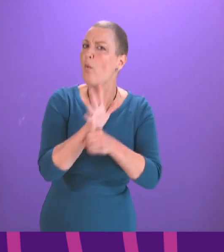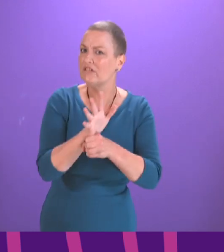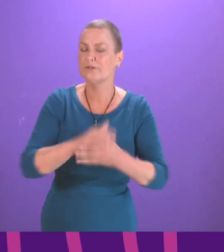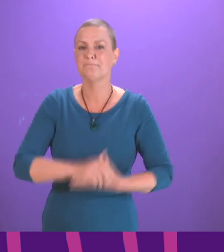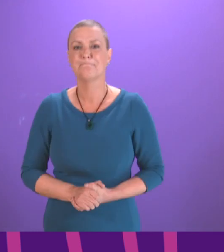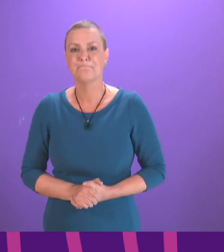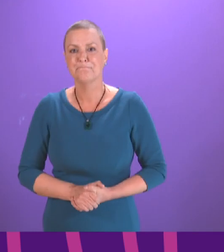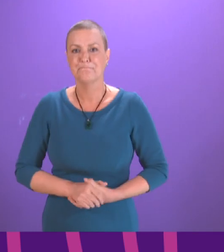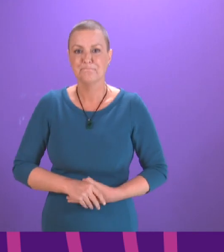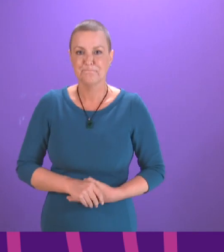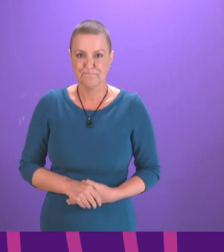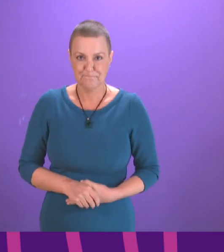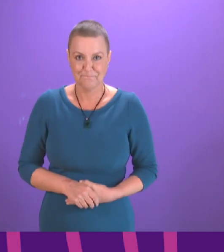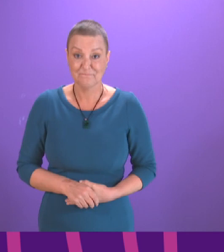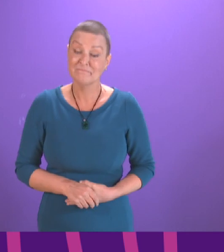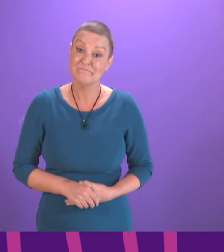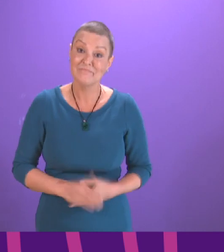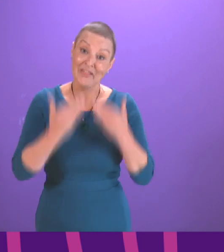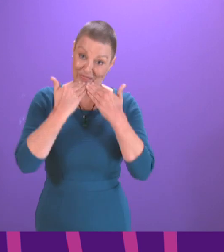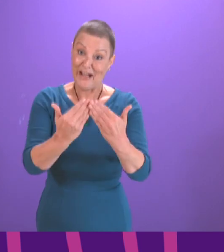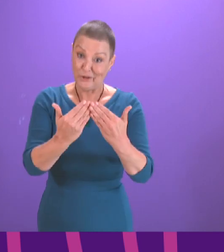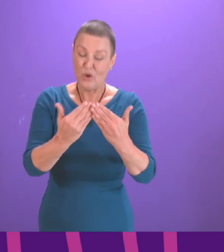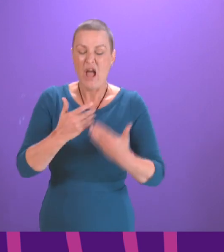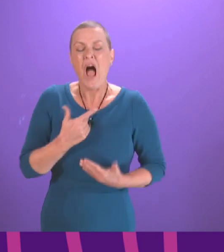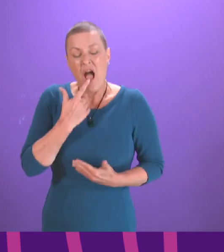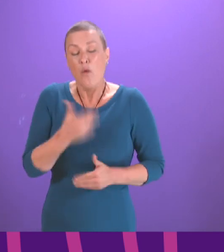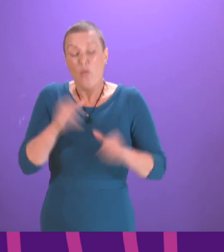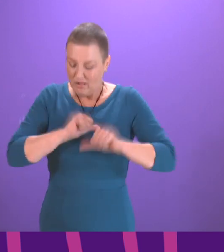The First Minister (Nicola Sturgeon): I will shortly confirm the different levels